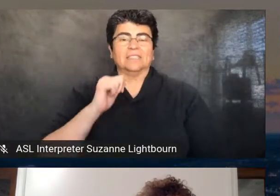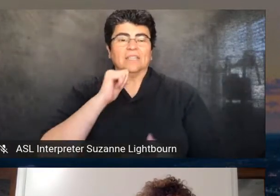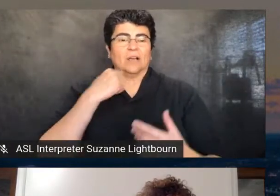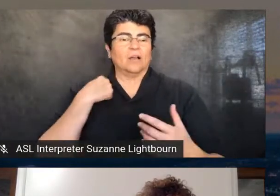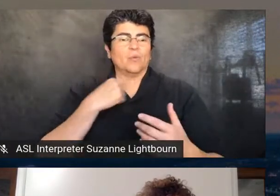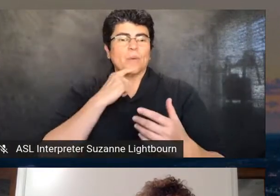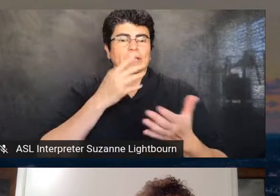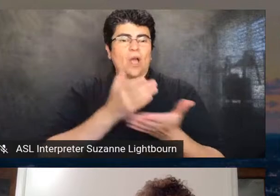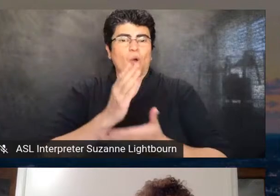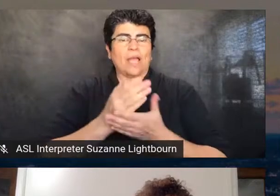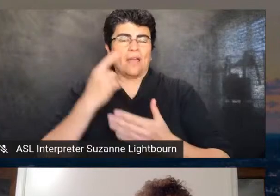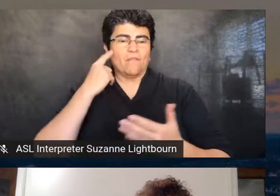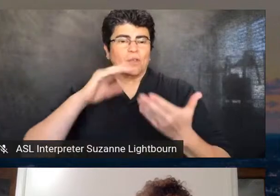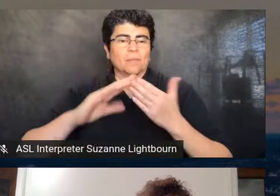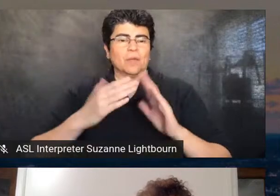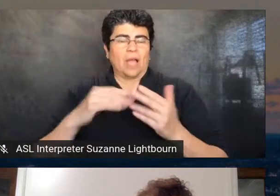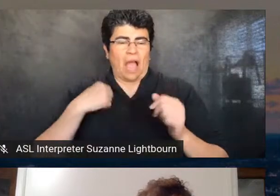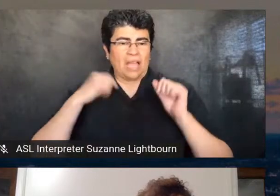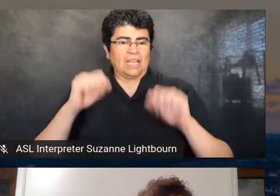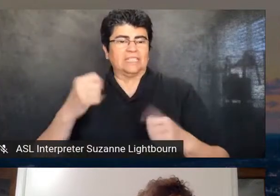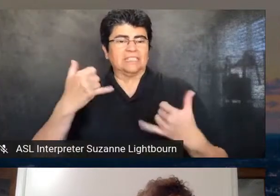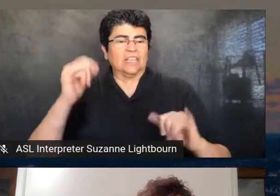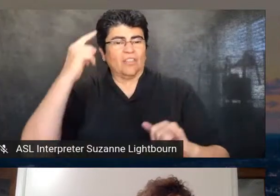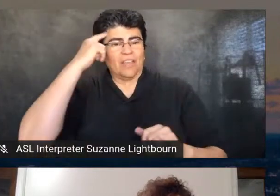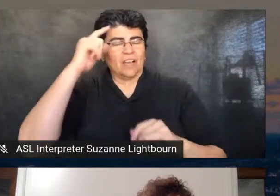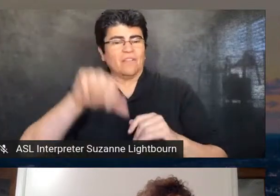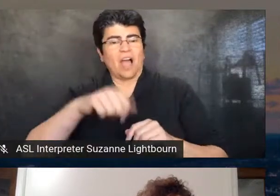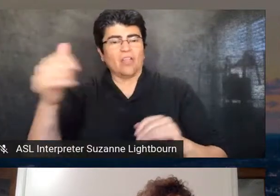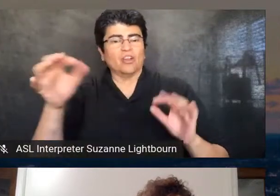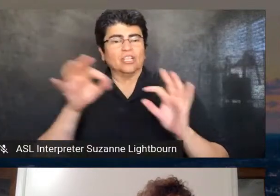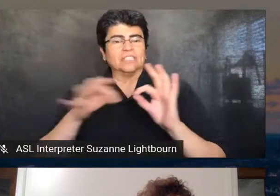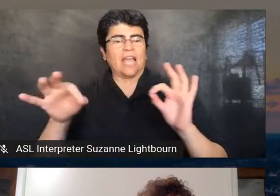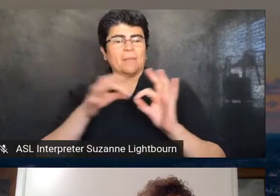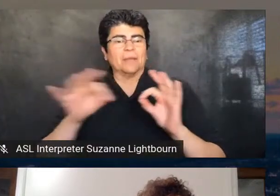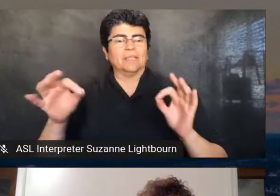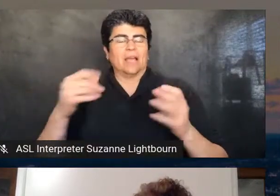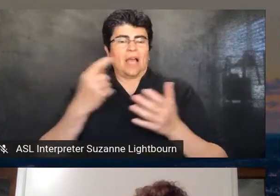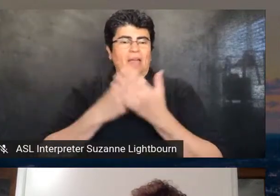'cause I still think there's a lot of stigma that happens within our own community,